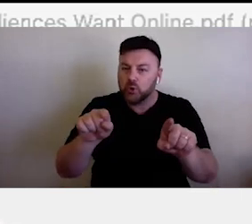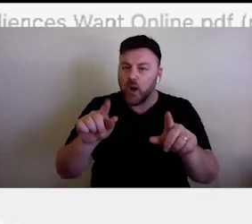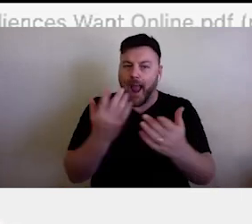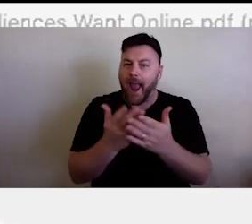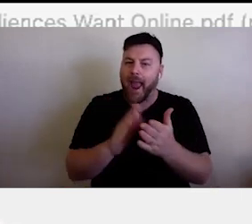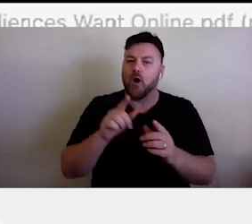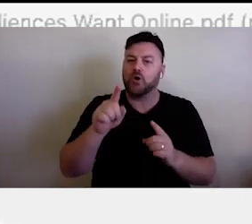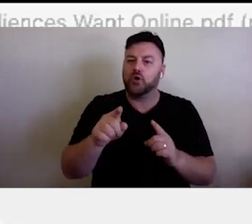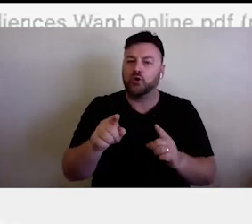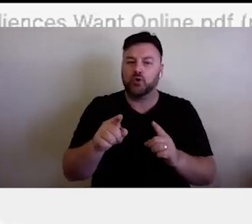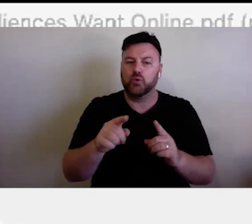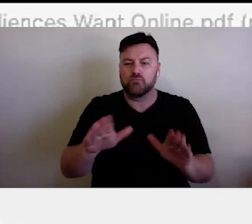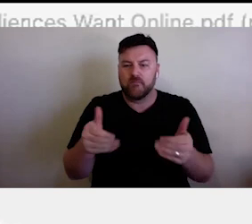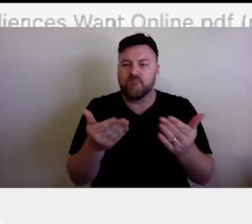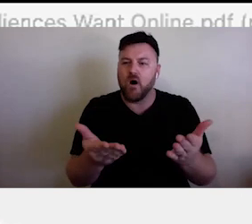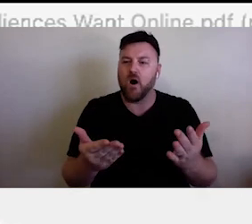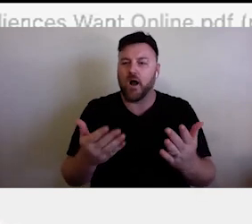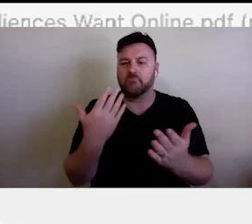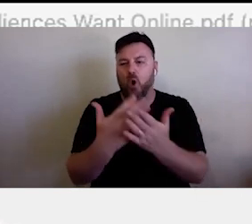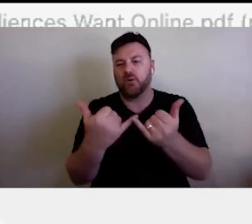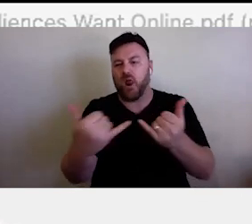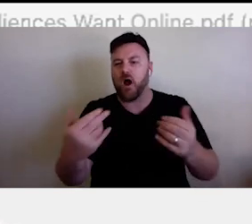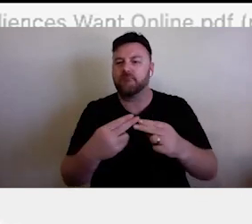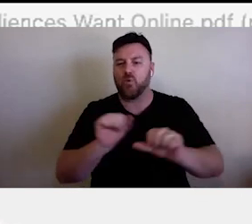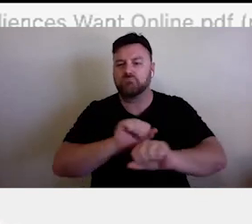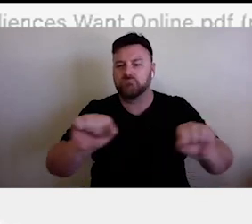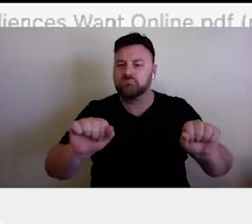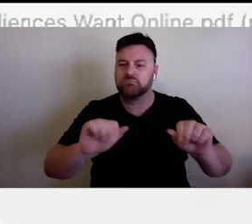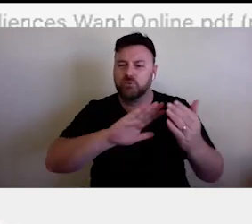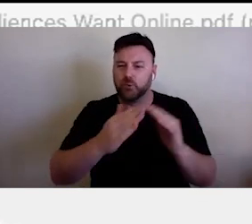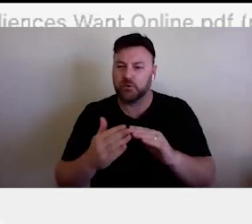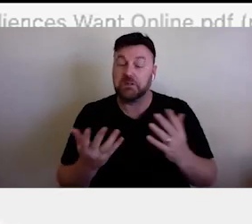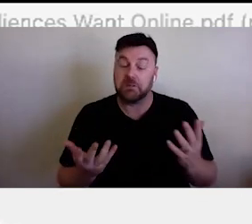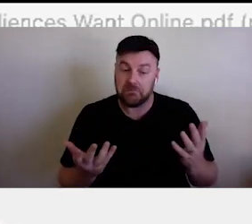the internet. So if, Laura, if we can pop that poll up, that would be